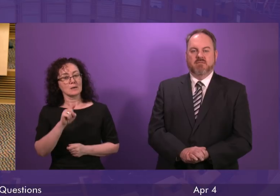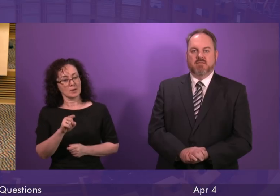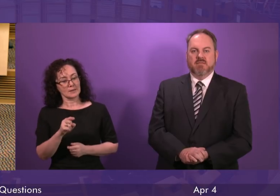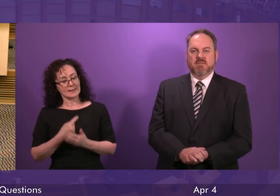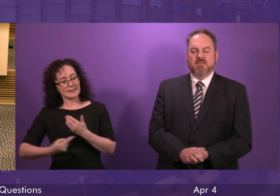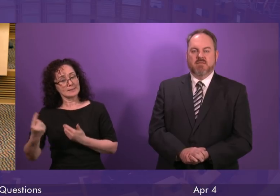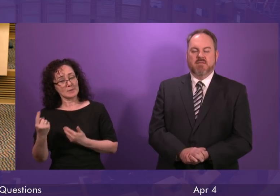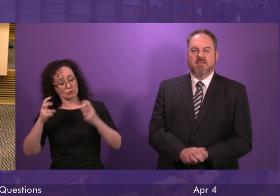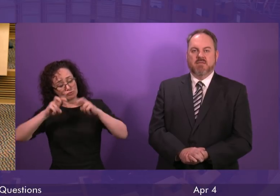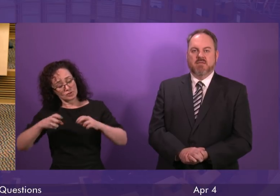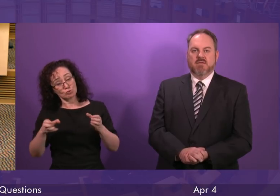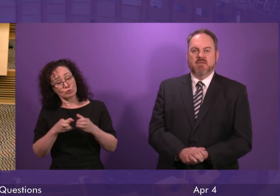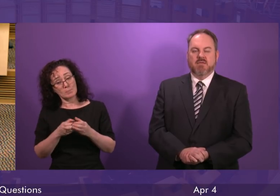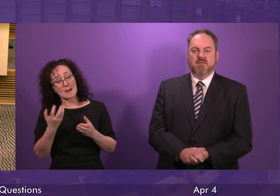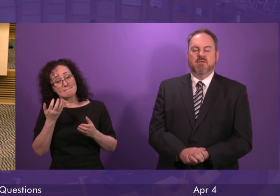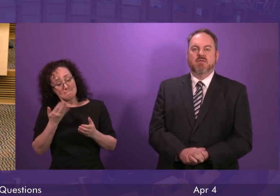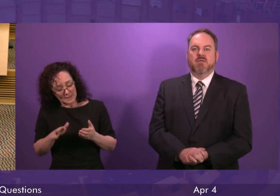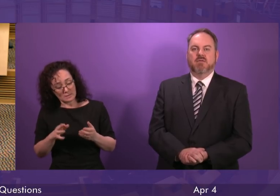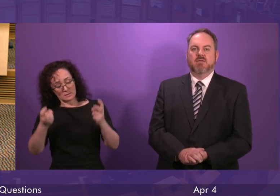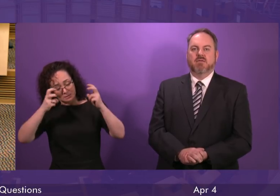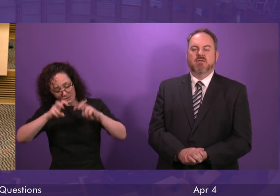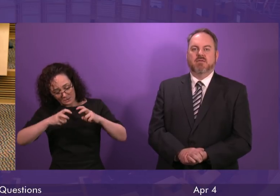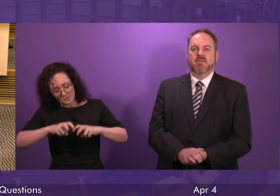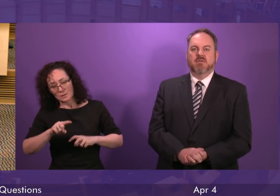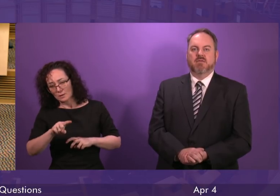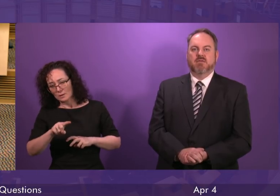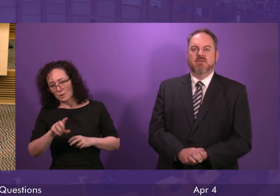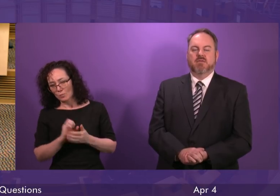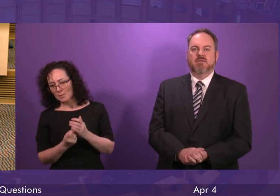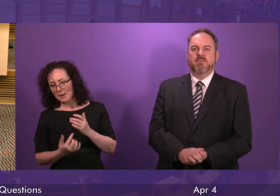group, to understand any potential impact on Tayside patients arising from the different